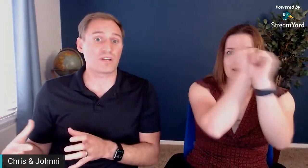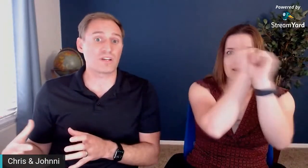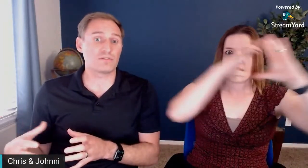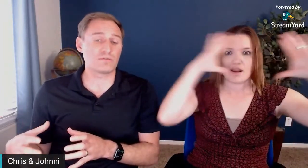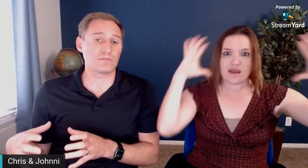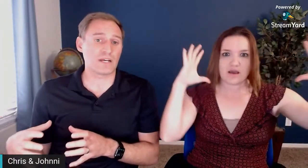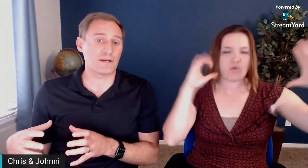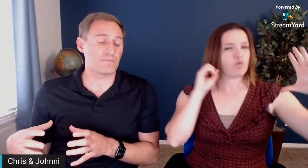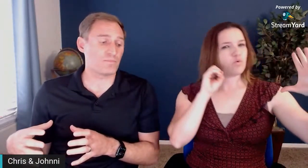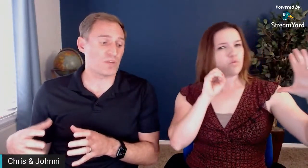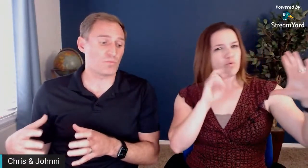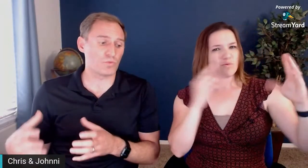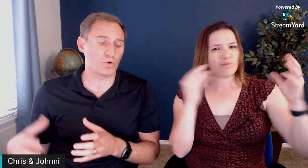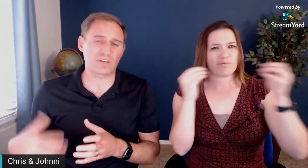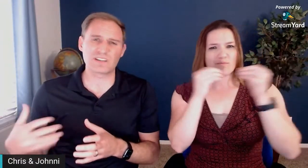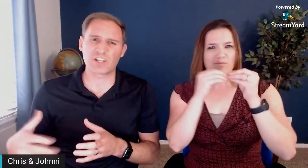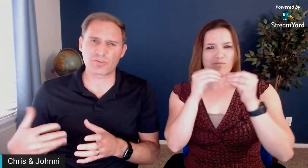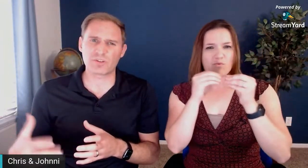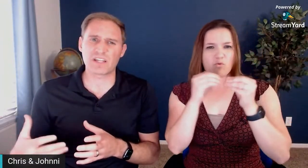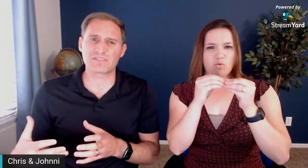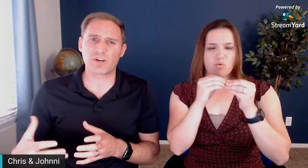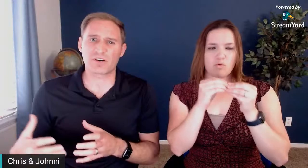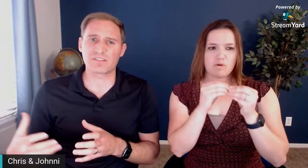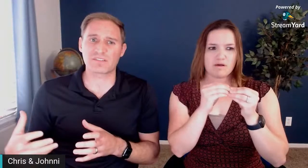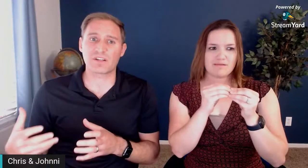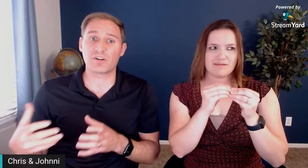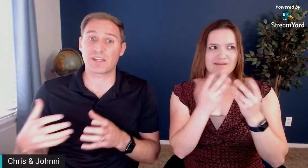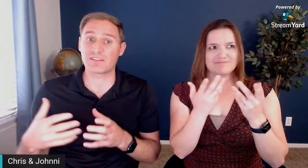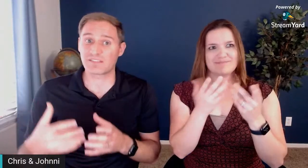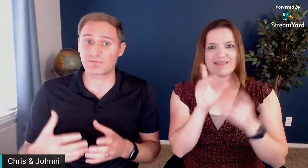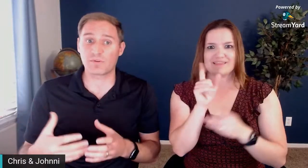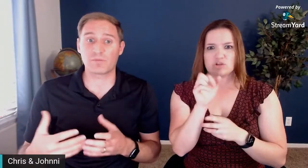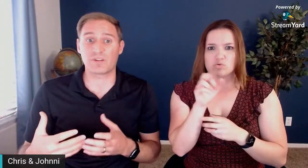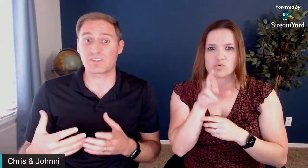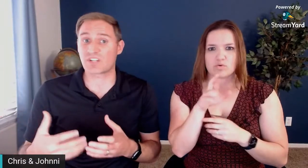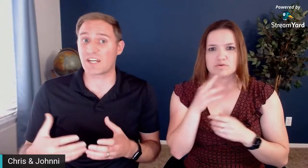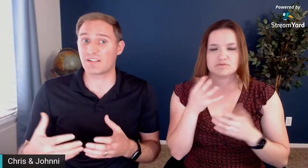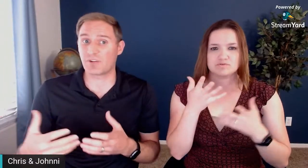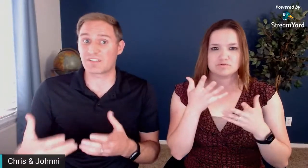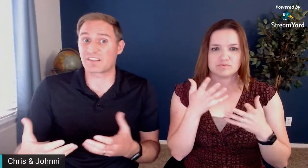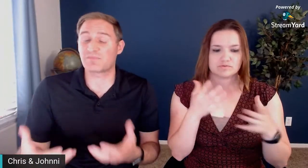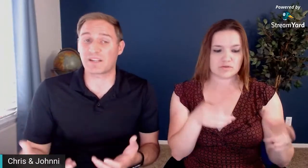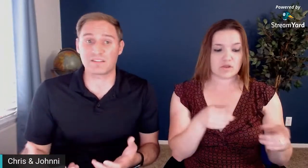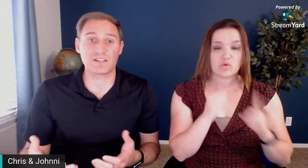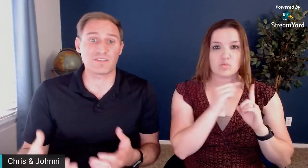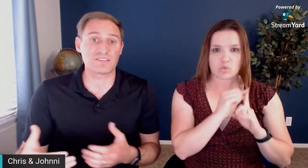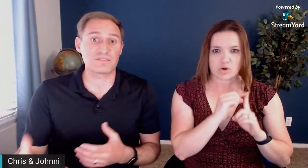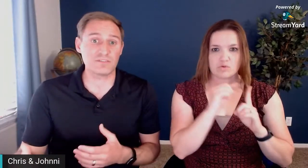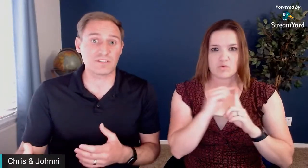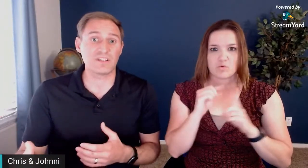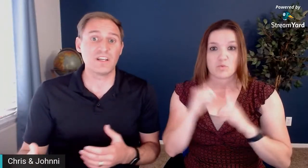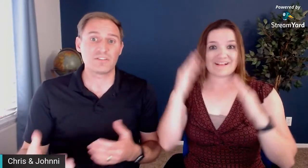trying to um be more literal as far as okay this is what the child what is expected of this student